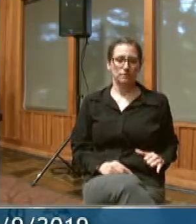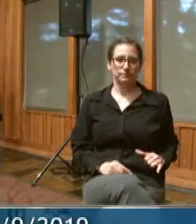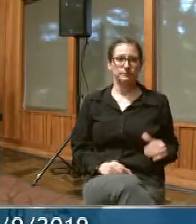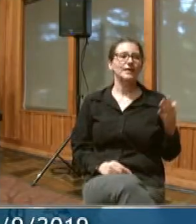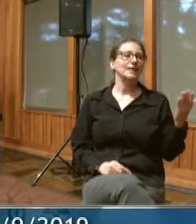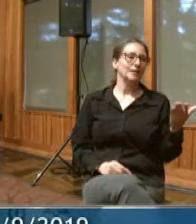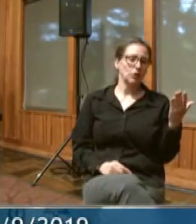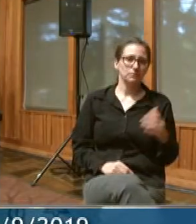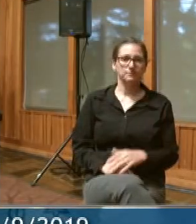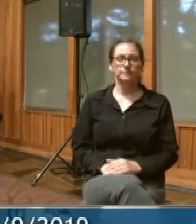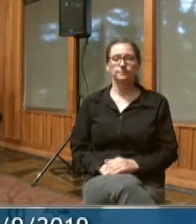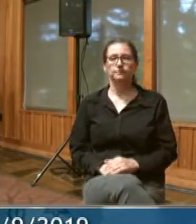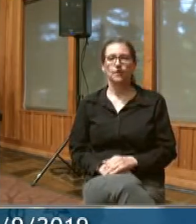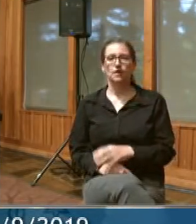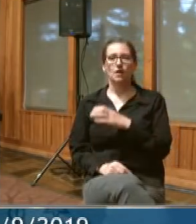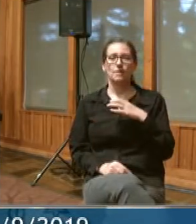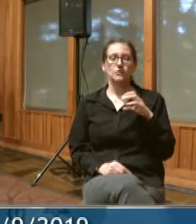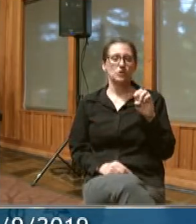PLEASE CALL THE ROLL. [ROLL CALL